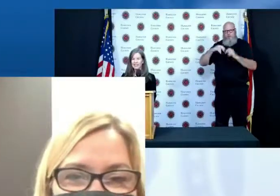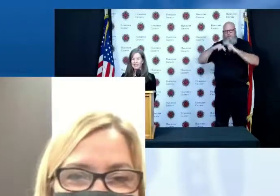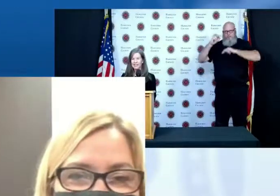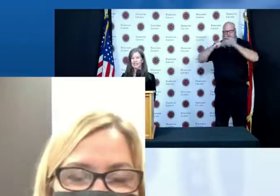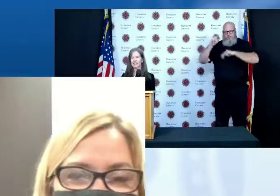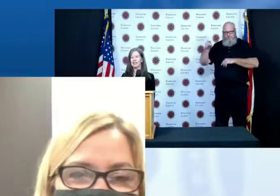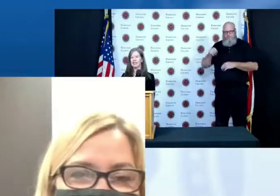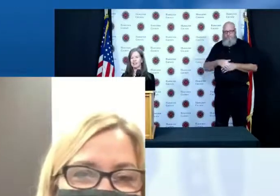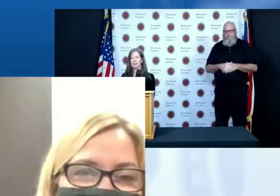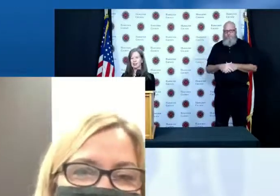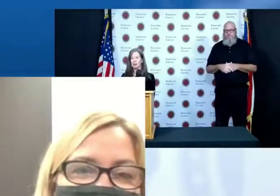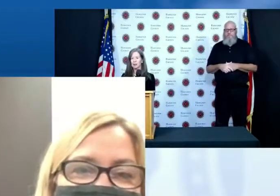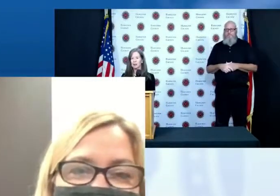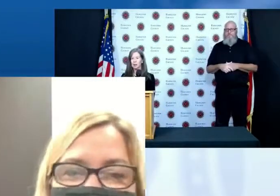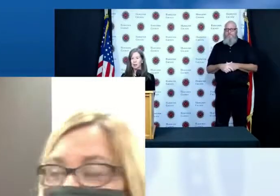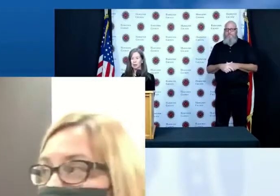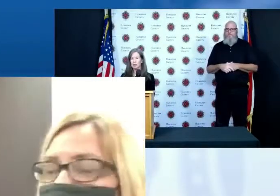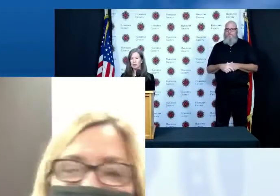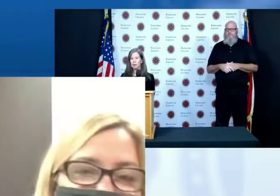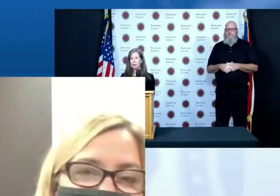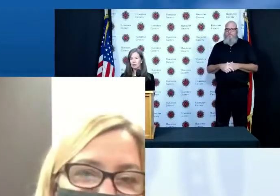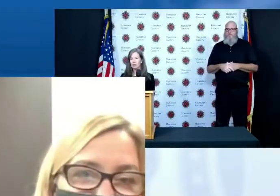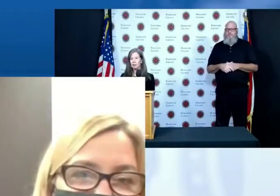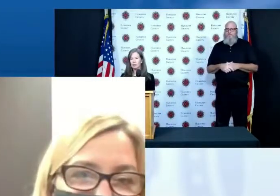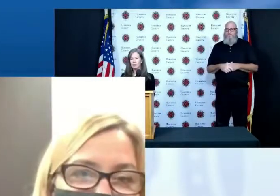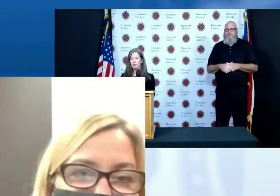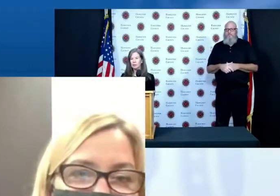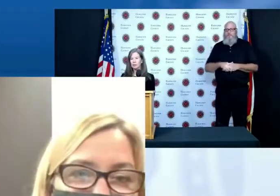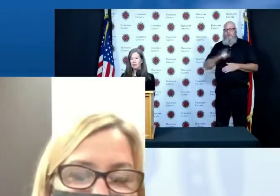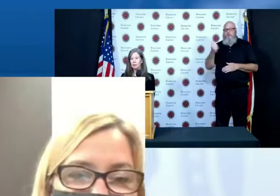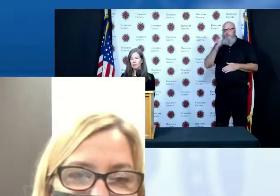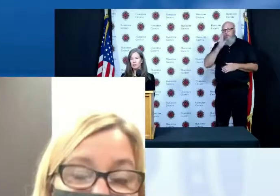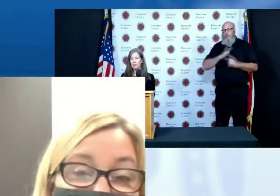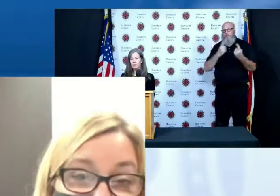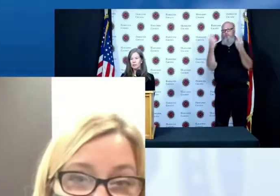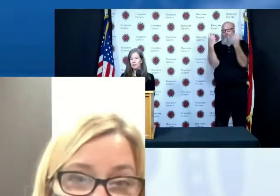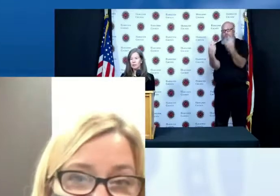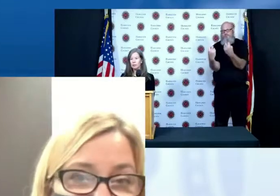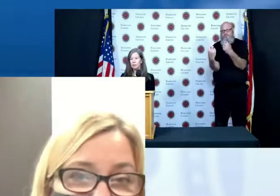for having us this morning Sally and I as well as our board members are extremely excited to